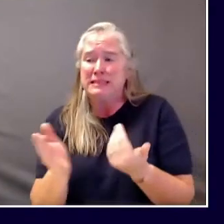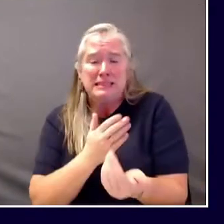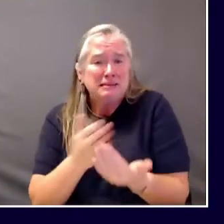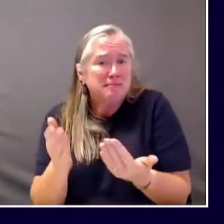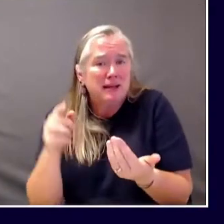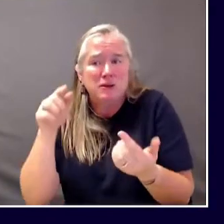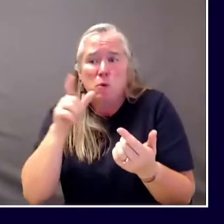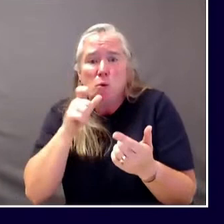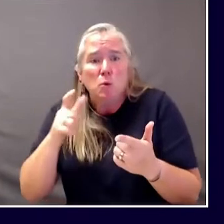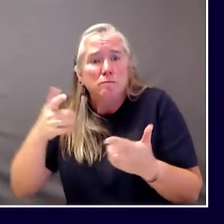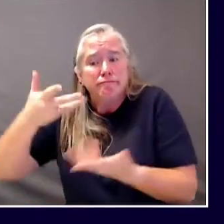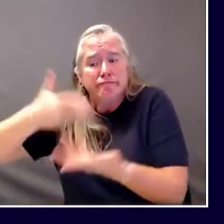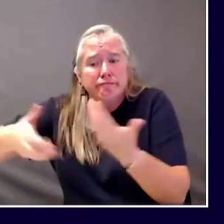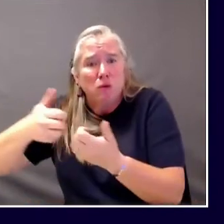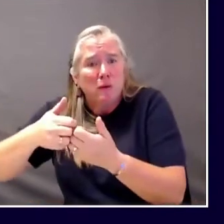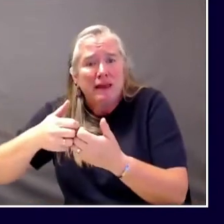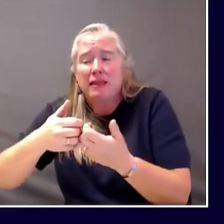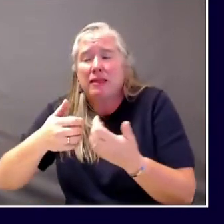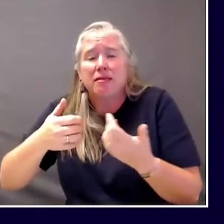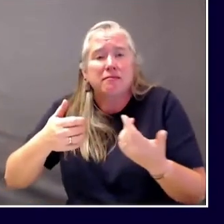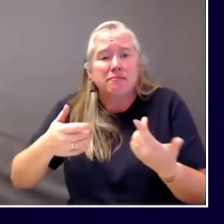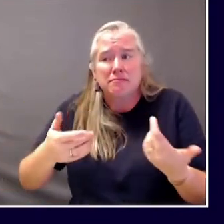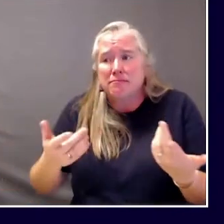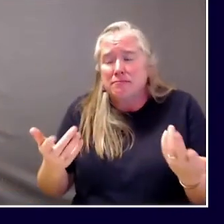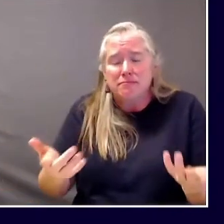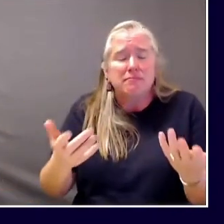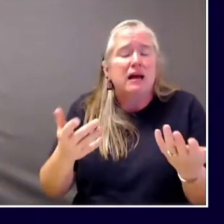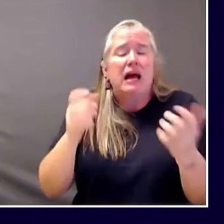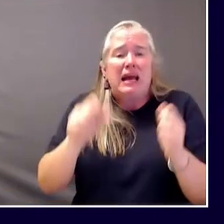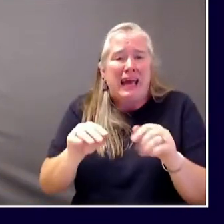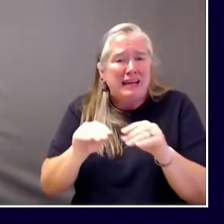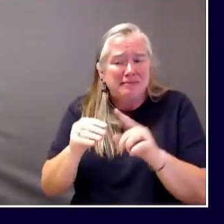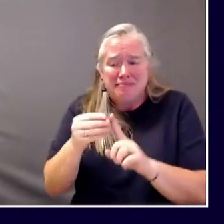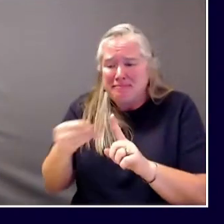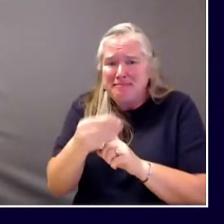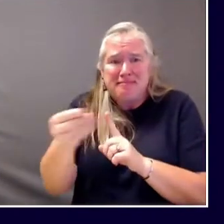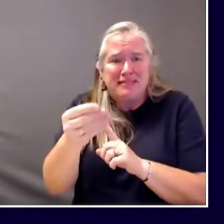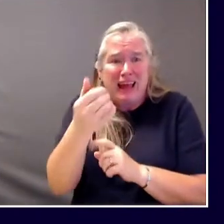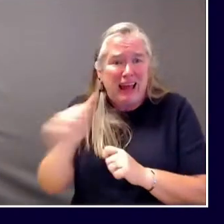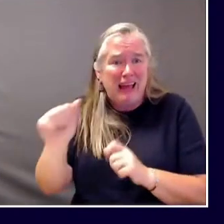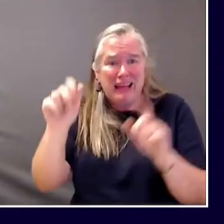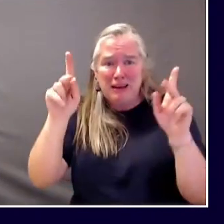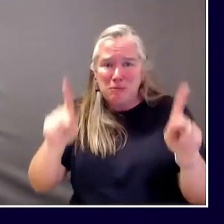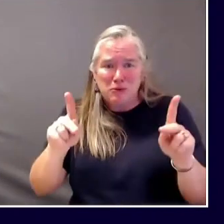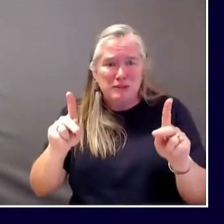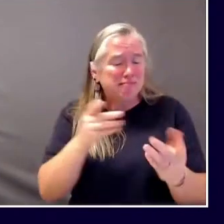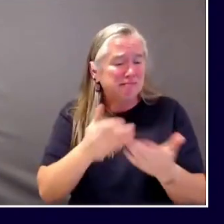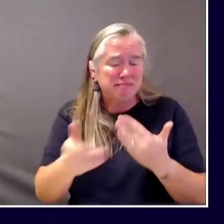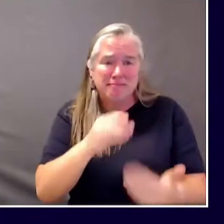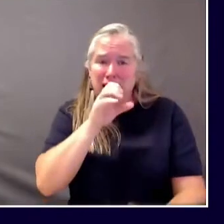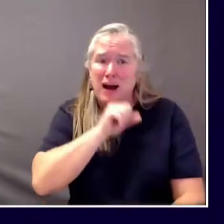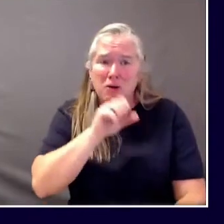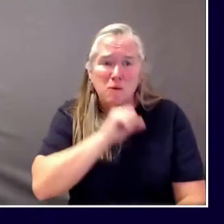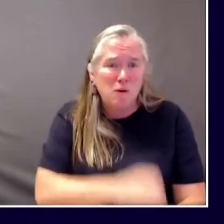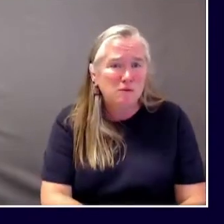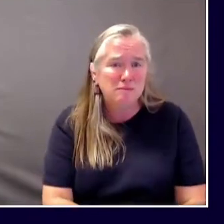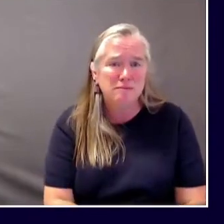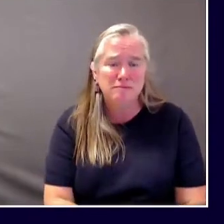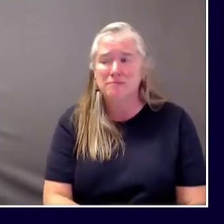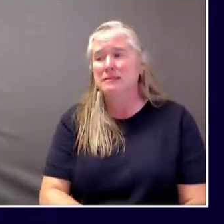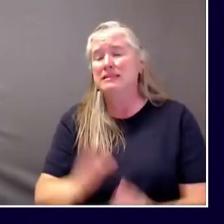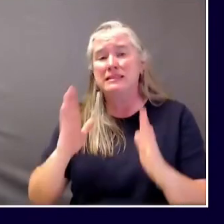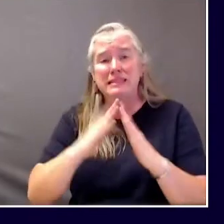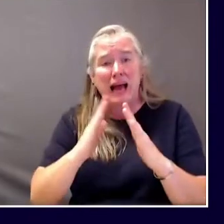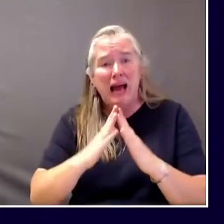or how well you live